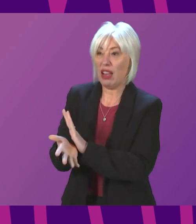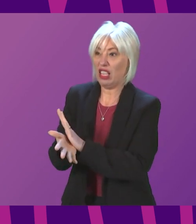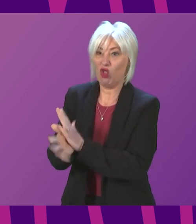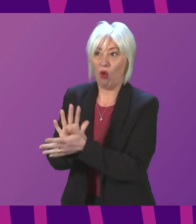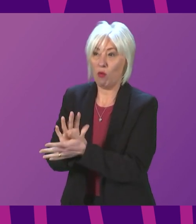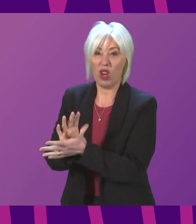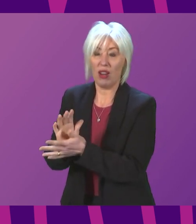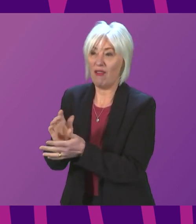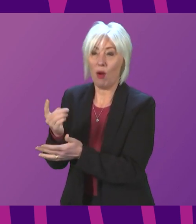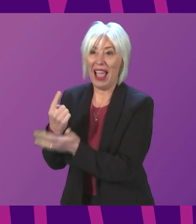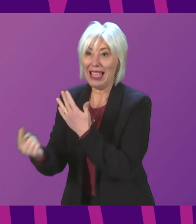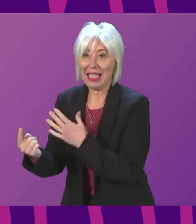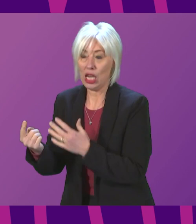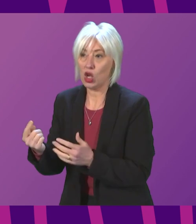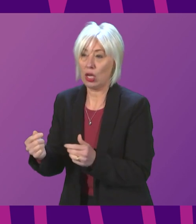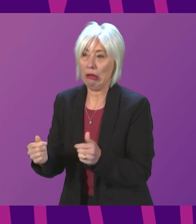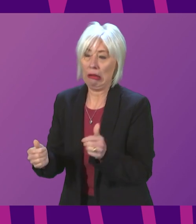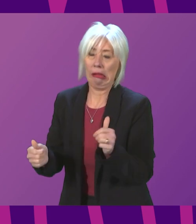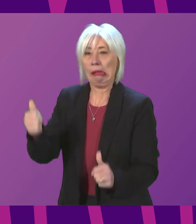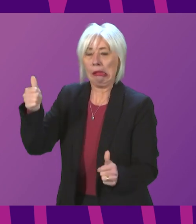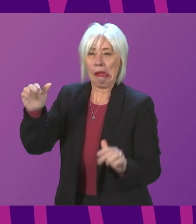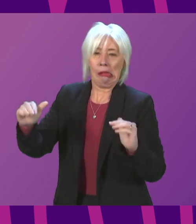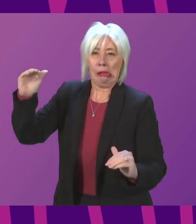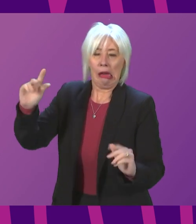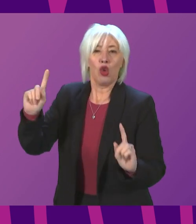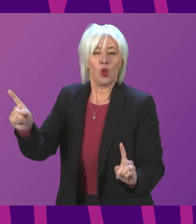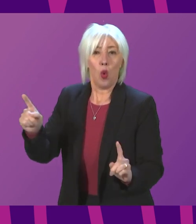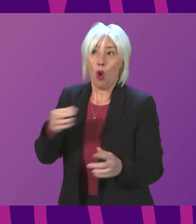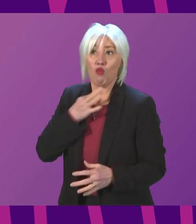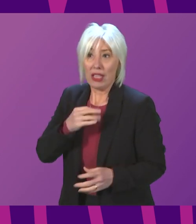causes—they are not without risk. That is why it is really important that we communicate